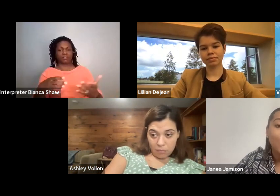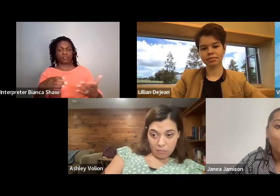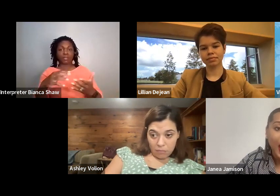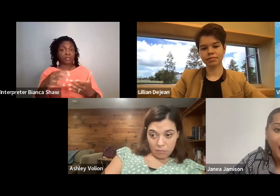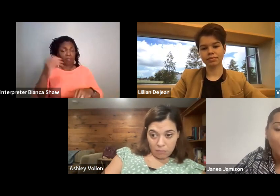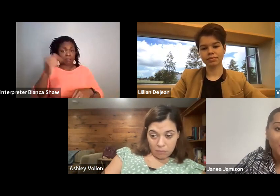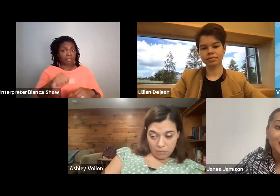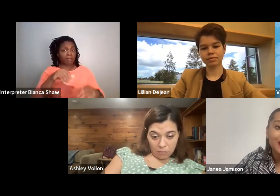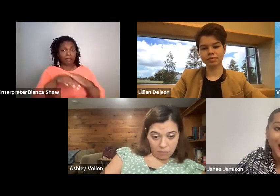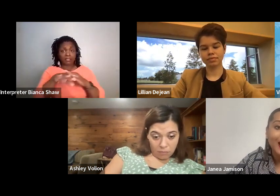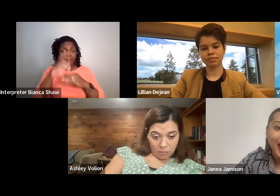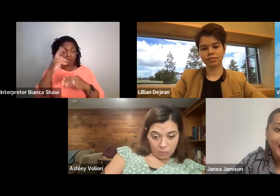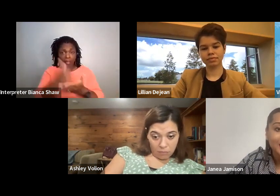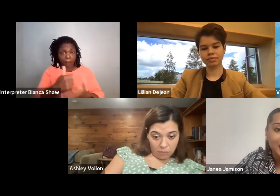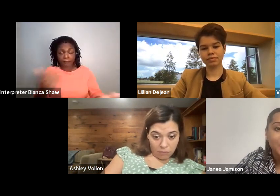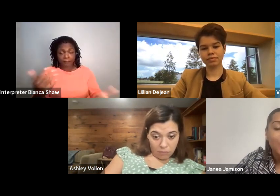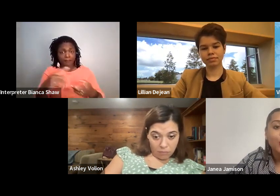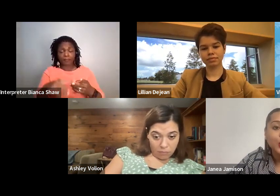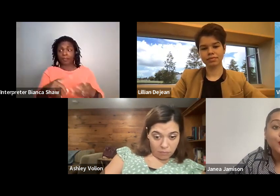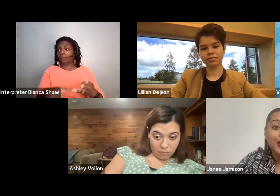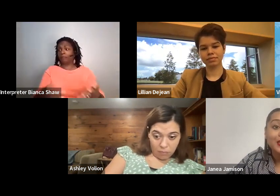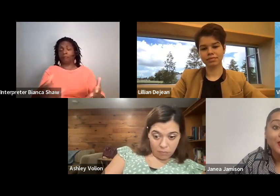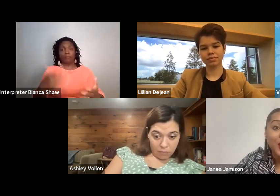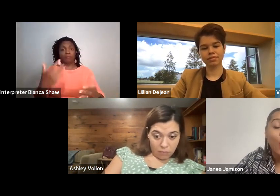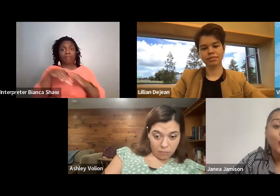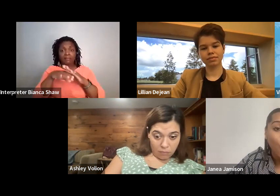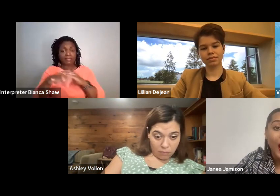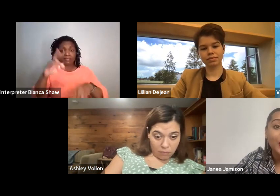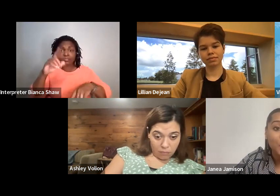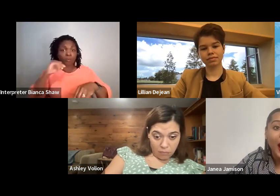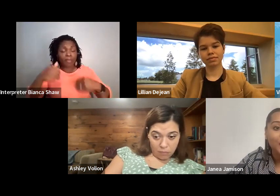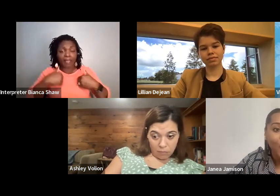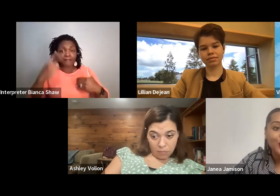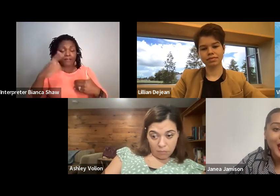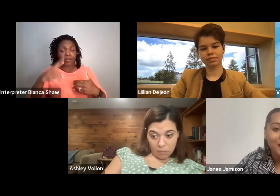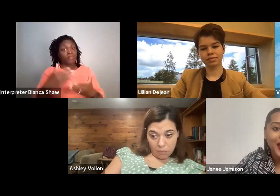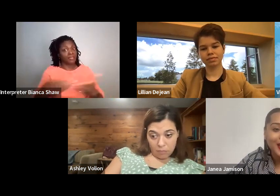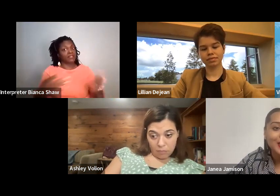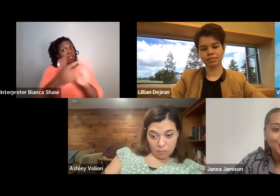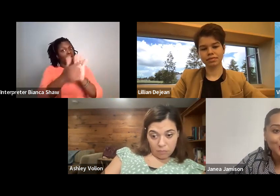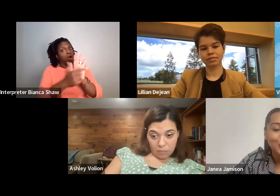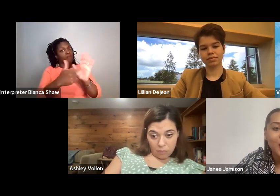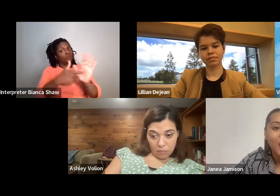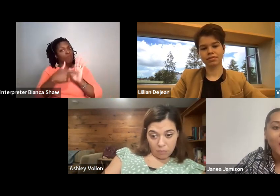Access for help have been denied access for certain things that they are required by law to have access to